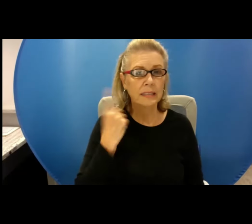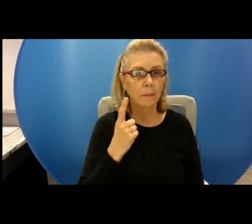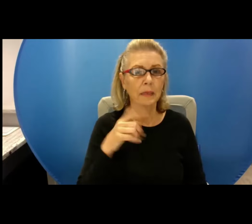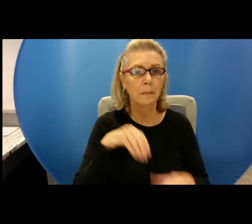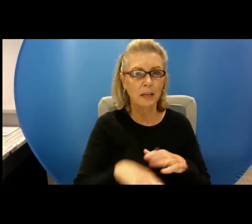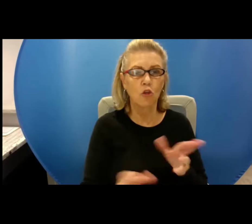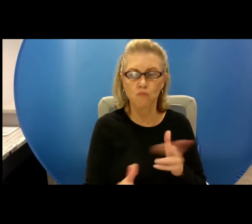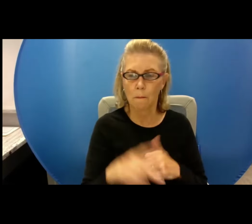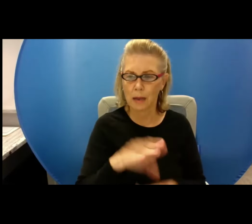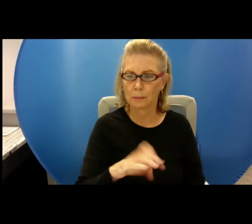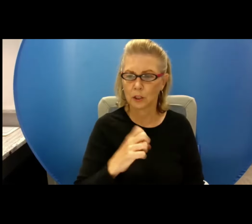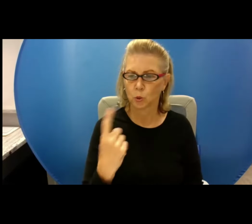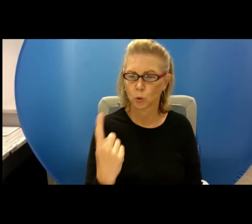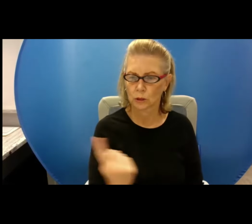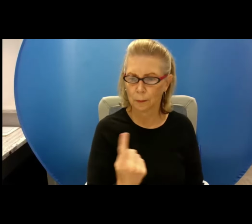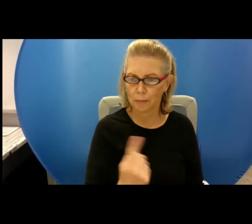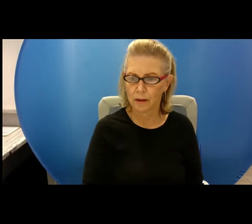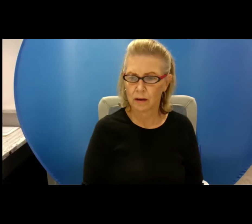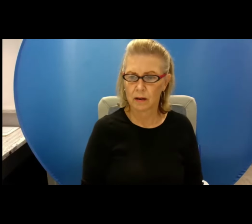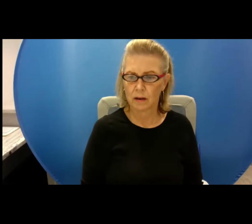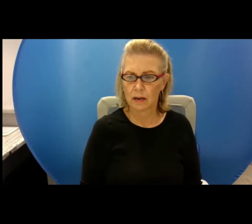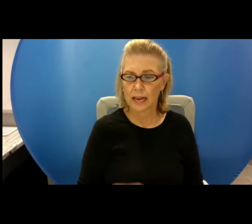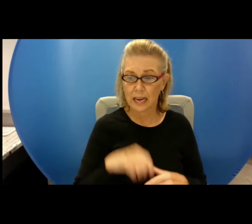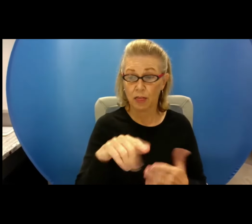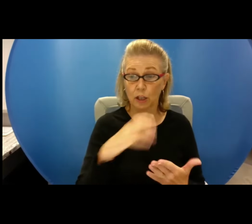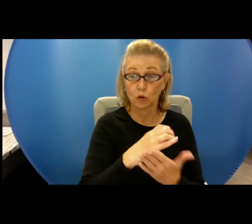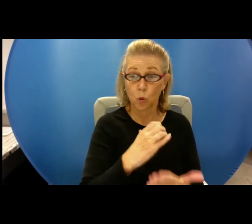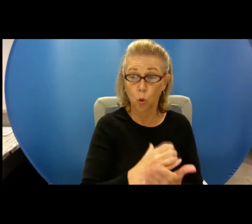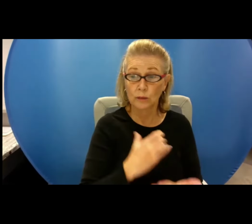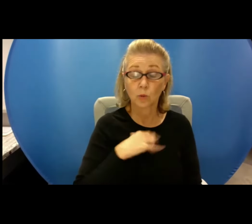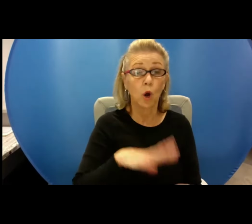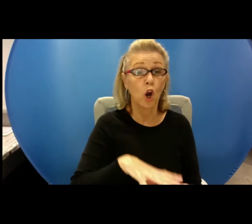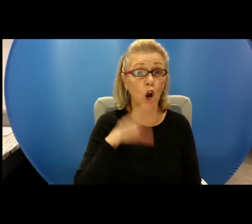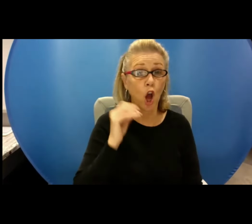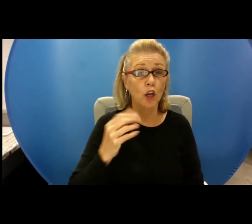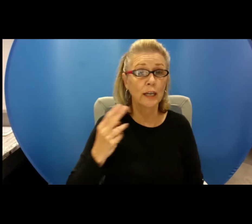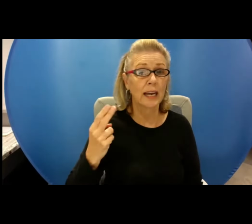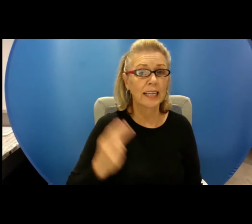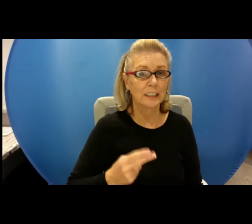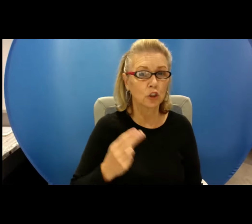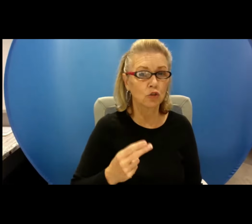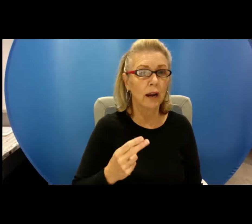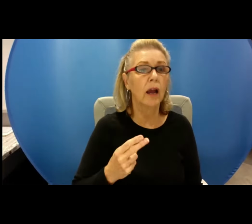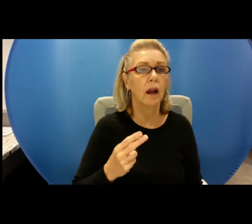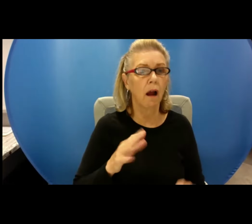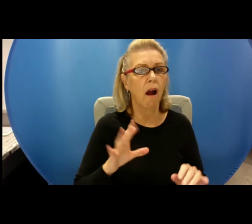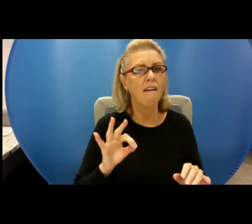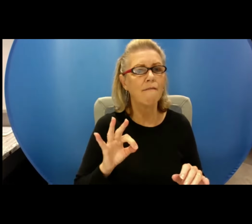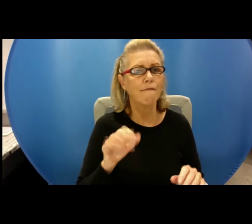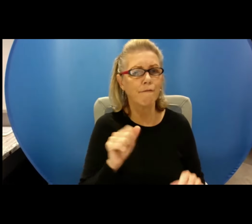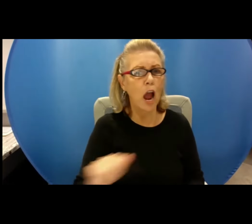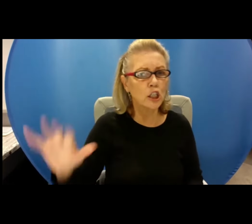So, in this course we learn histories of West Asia and Pacific Islands including West Asia